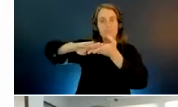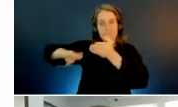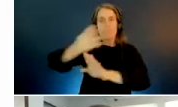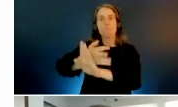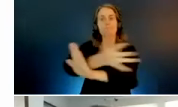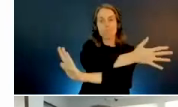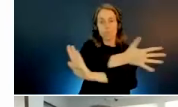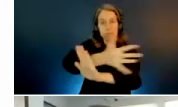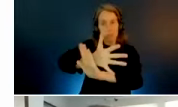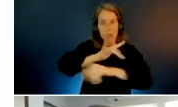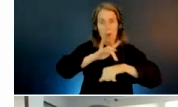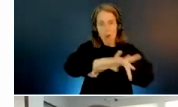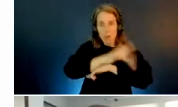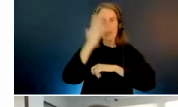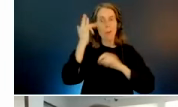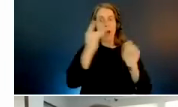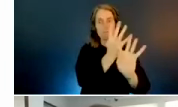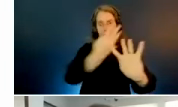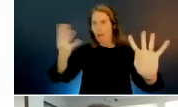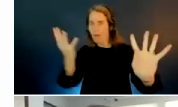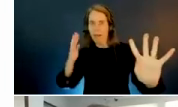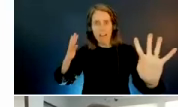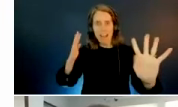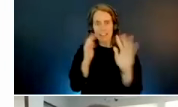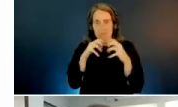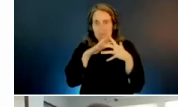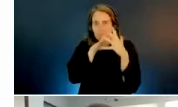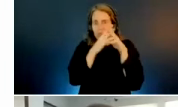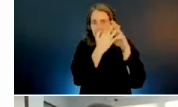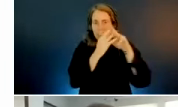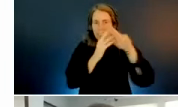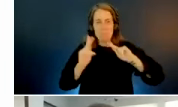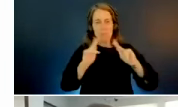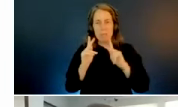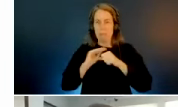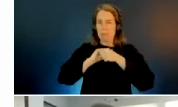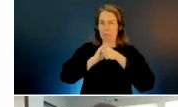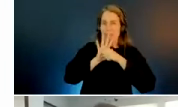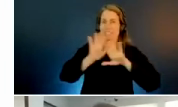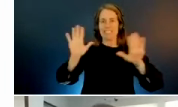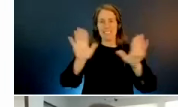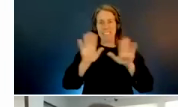and the legislature thought that that was a good accommodation um to have because of the pandemic